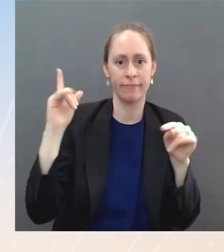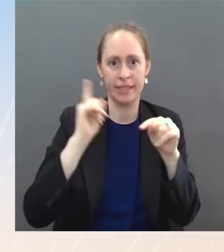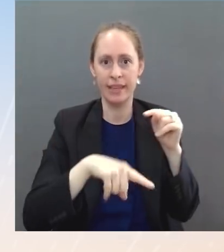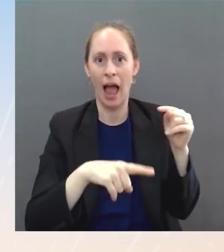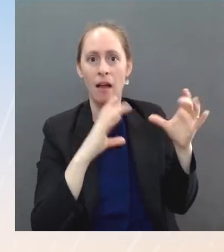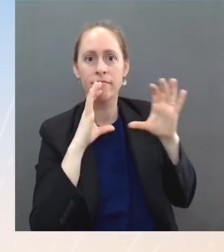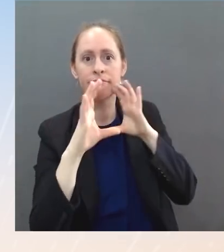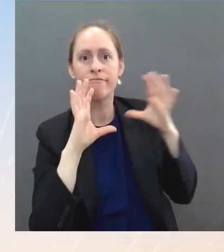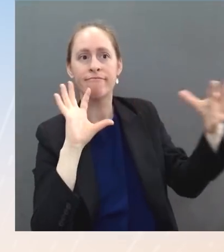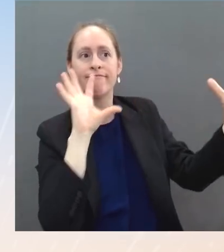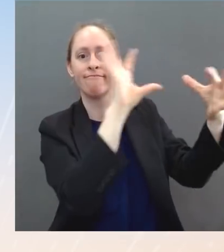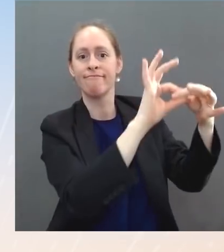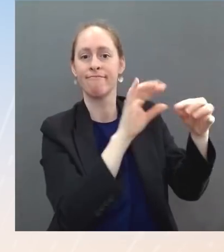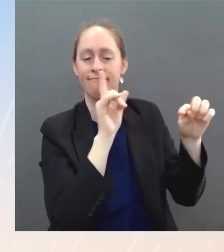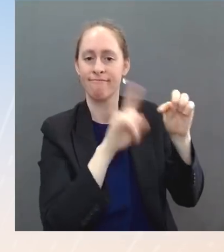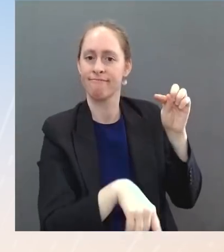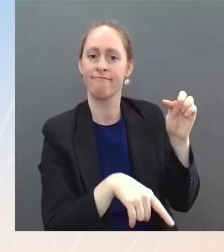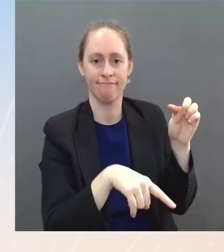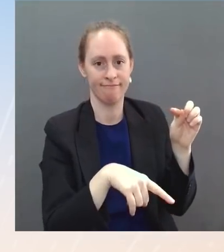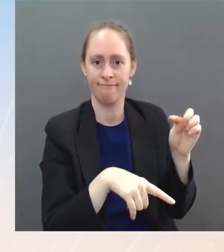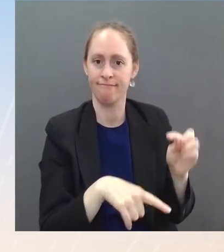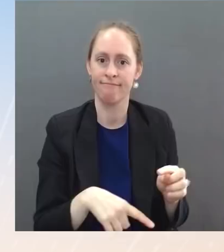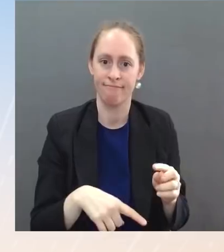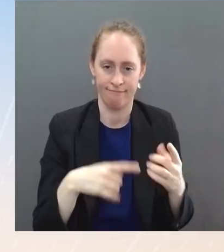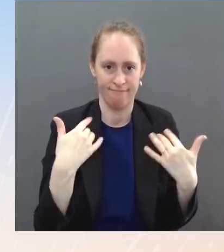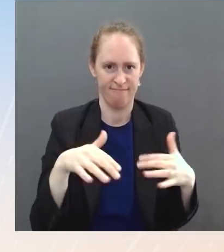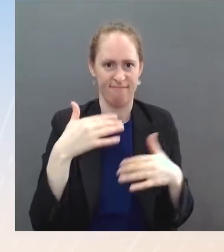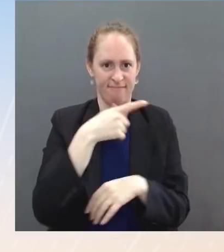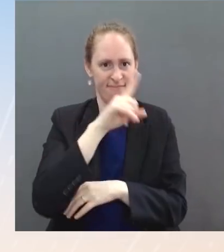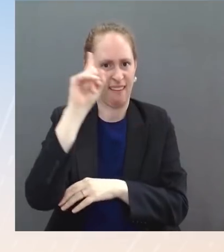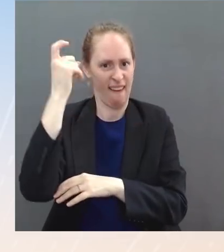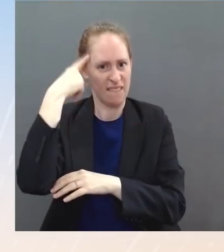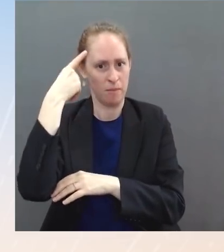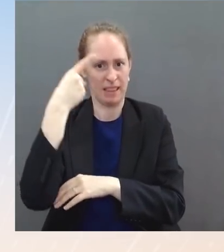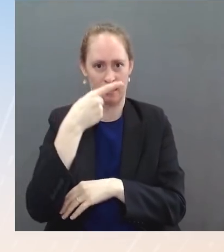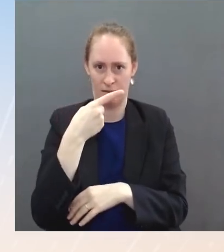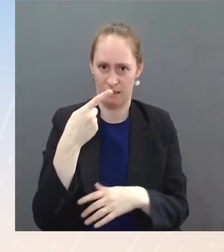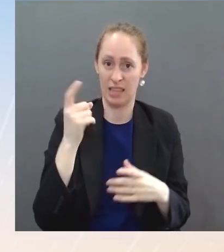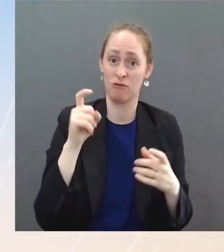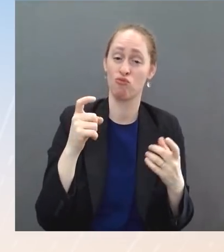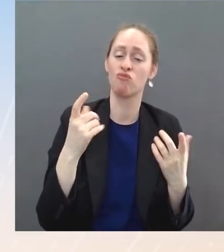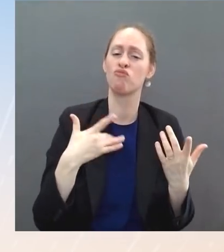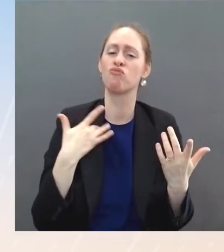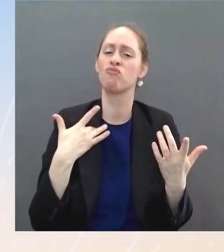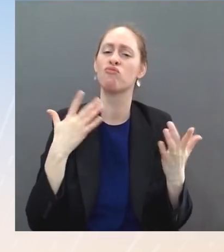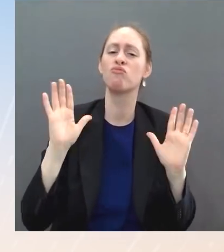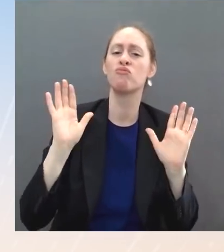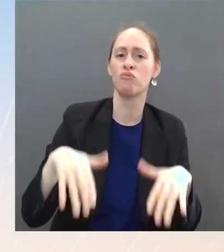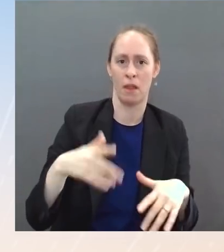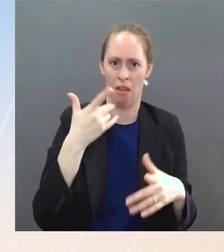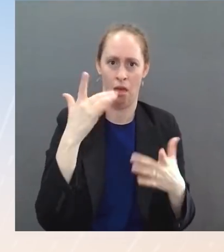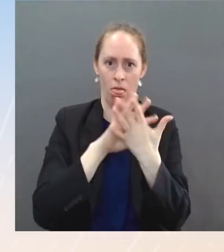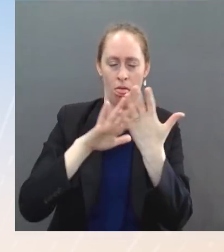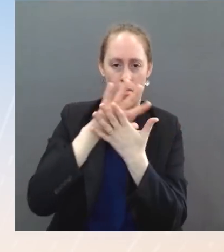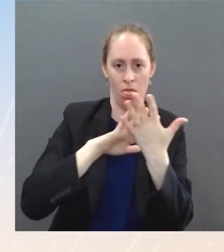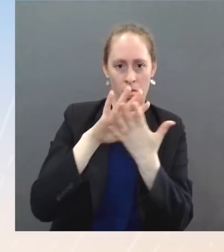that it would be telling if it were allowing independent news sources to come in. Second, we are, of course, supporting,